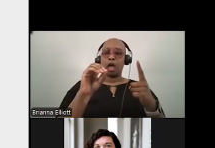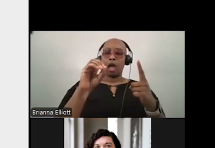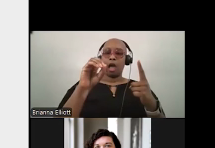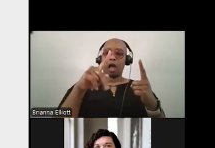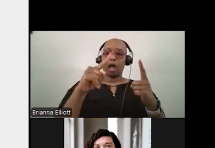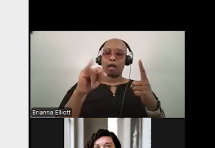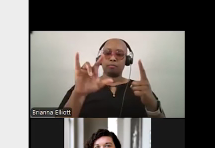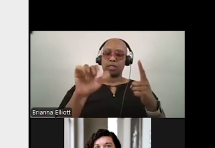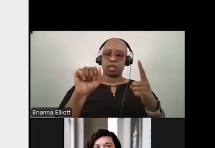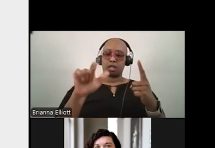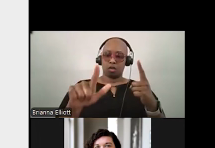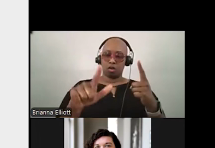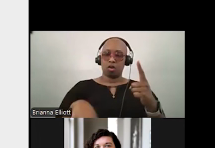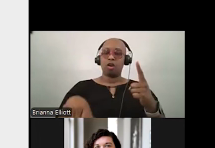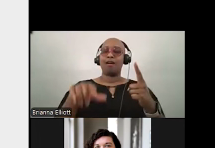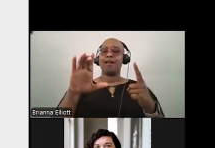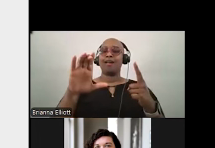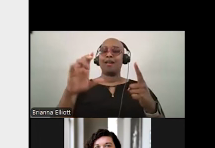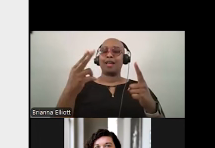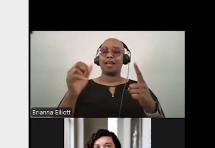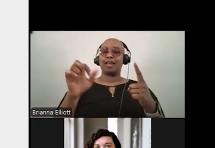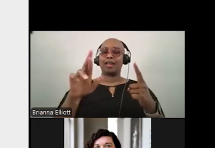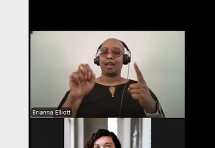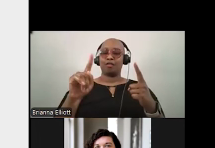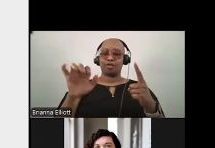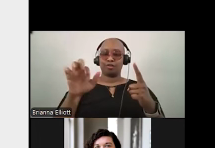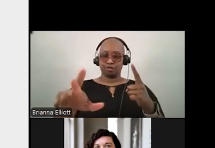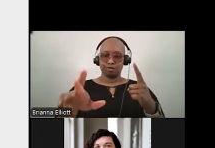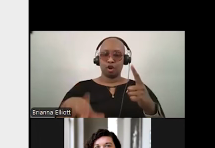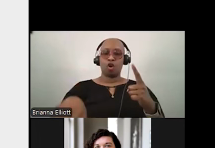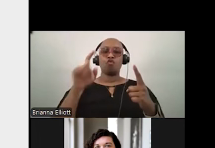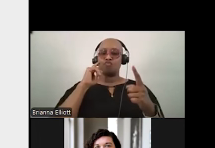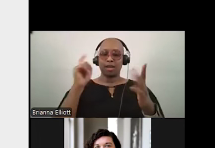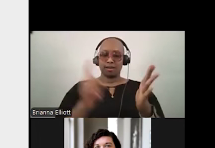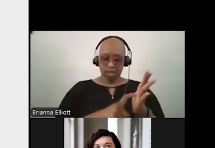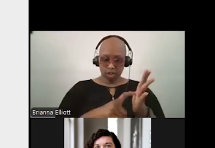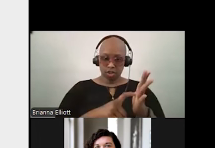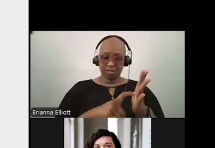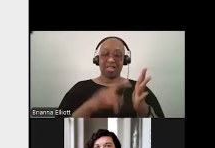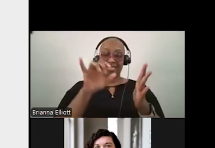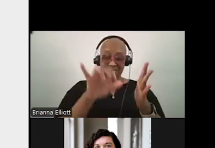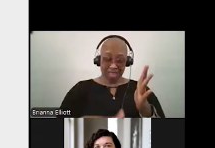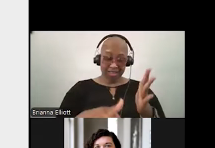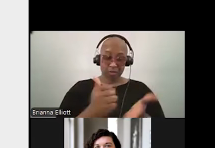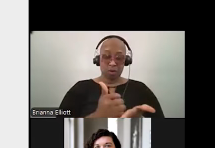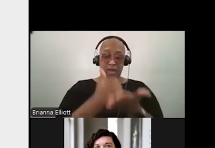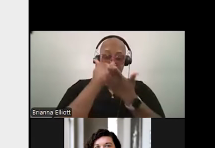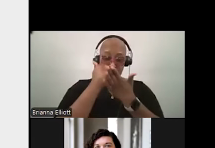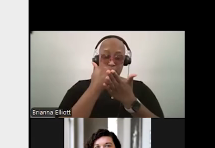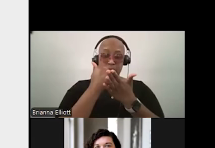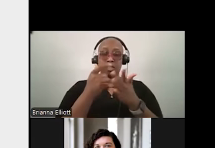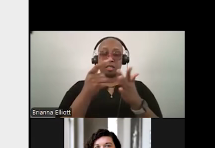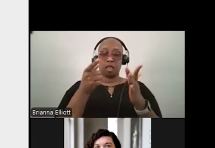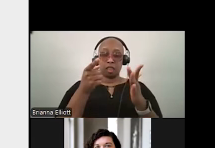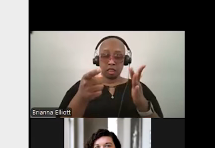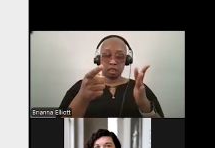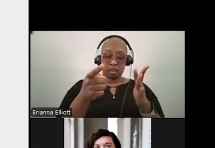the thing that makes you able makes the screen reader able to read PDF text or image text.